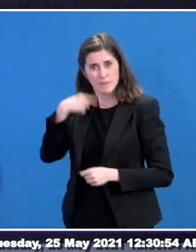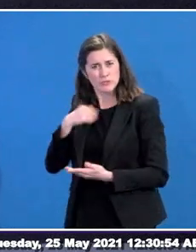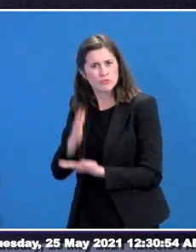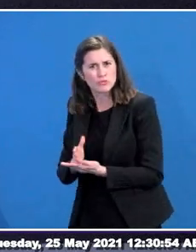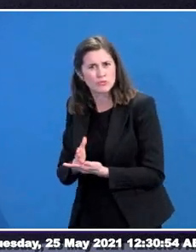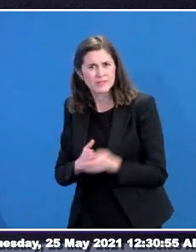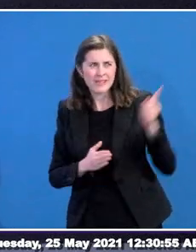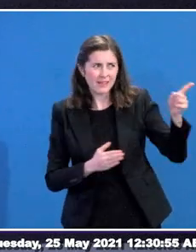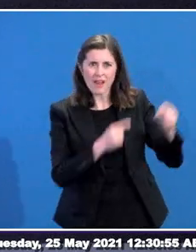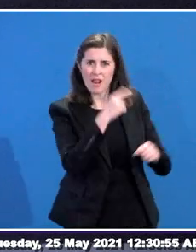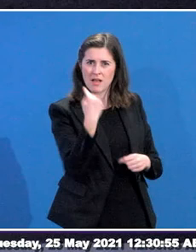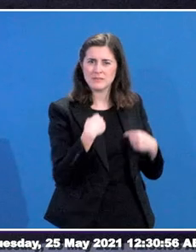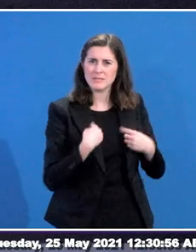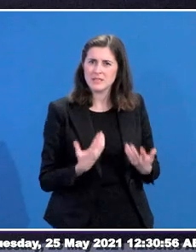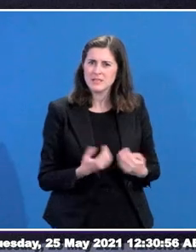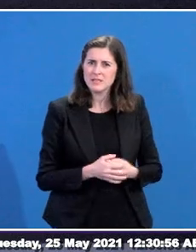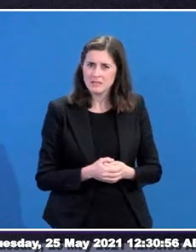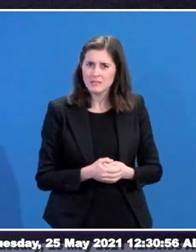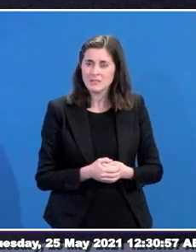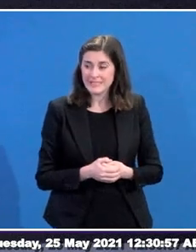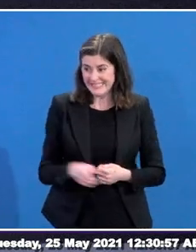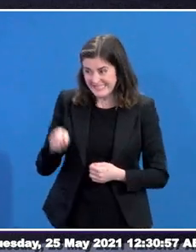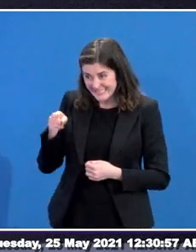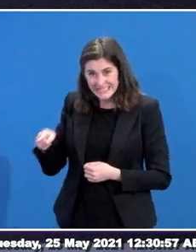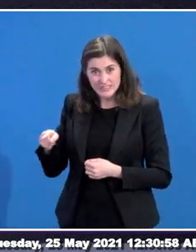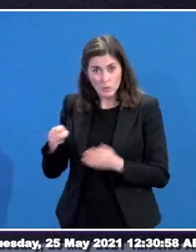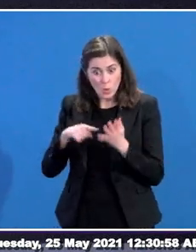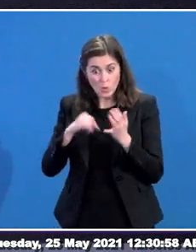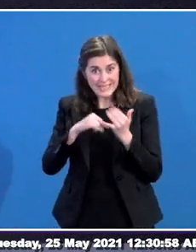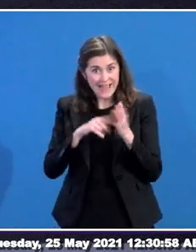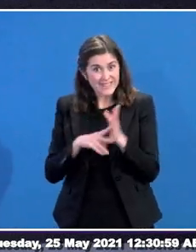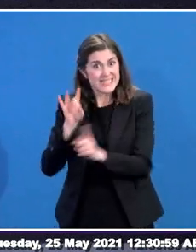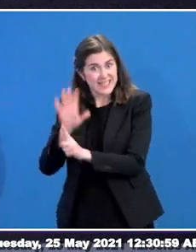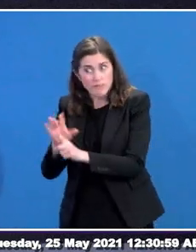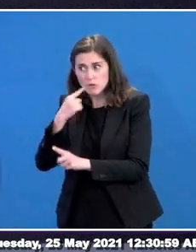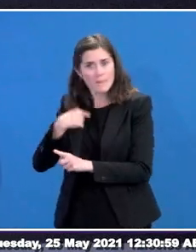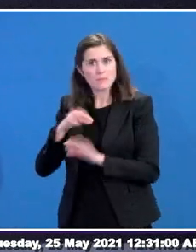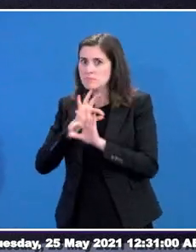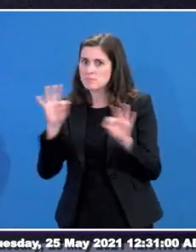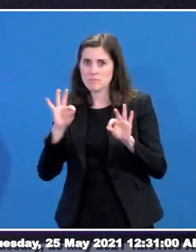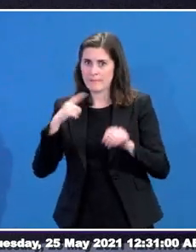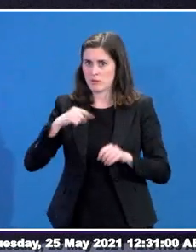I was told from the person concerned that wasn't to do with him at all.